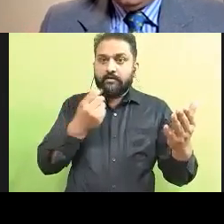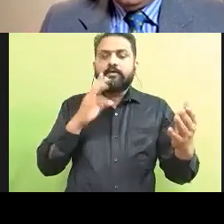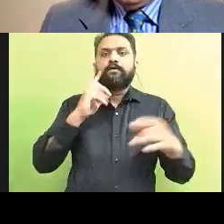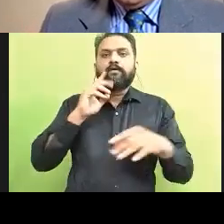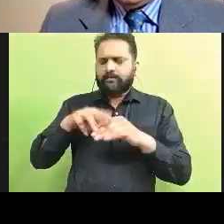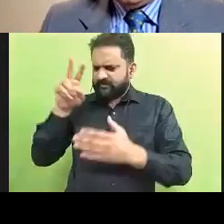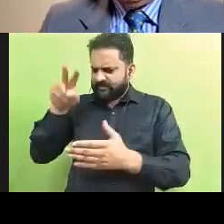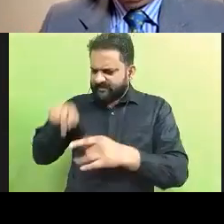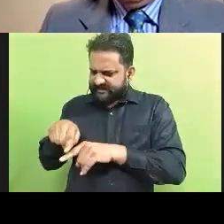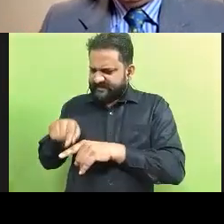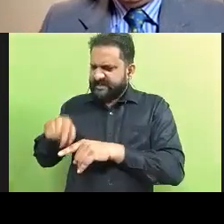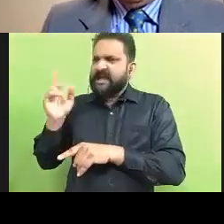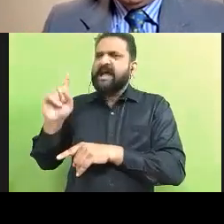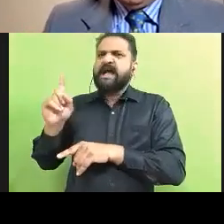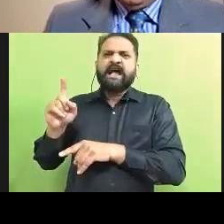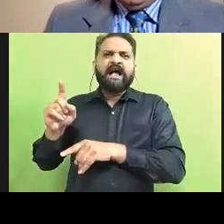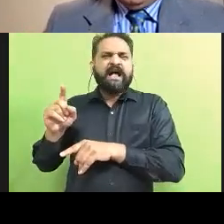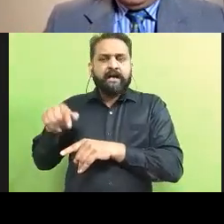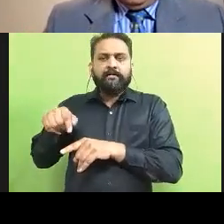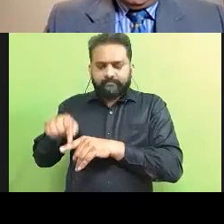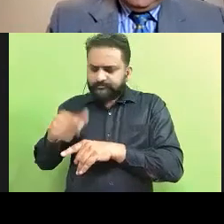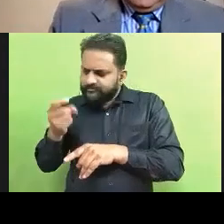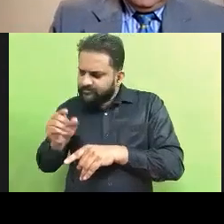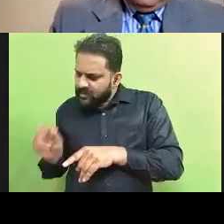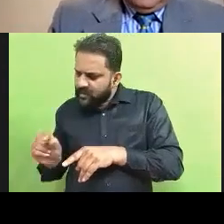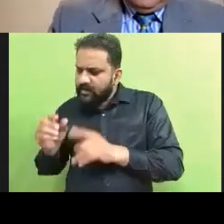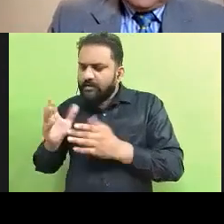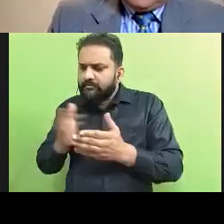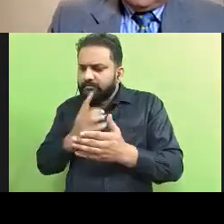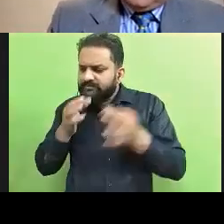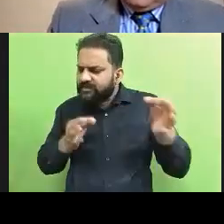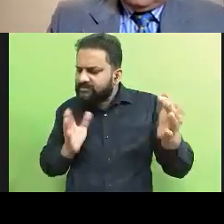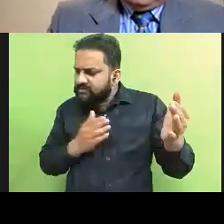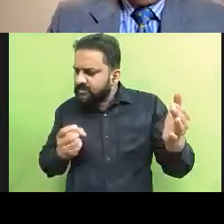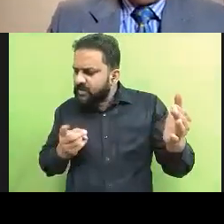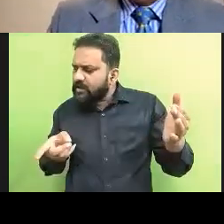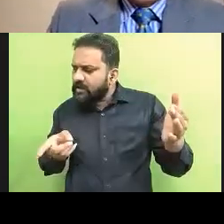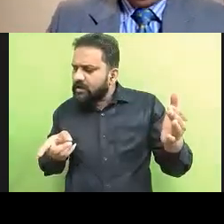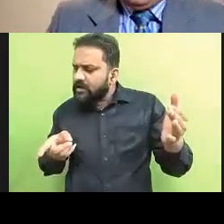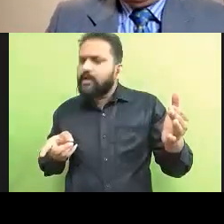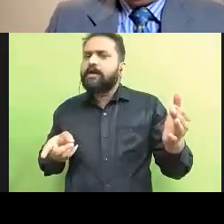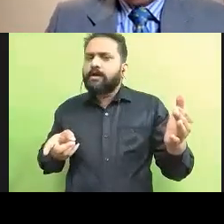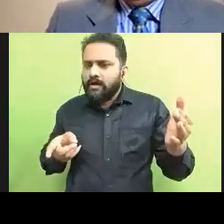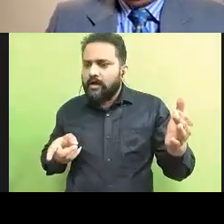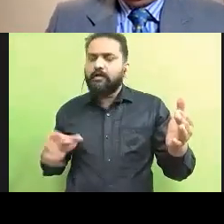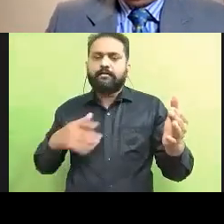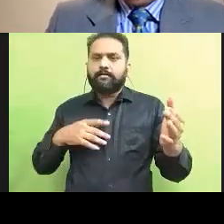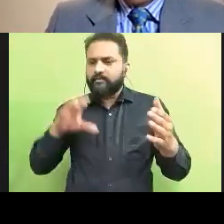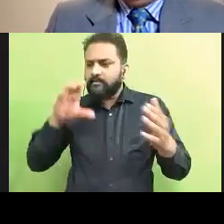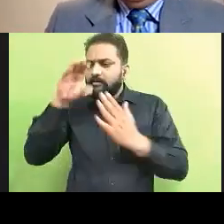you can see the page number so you see page number and the paragraph number if you want